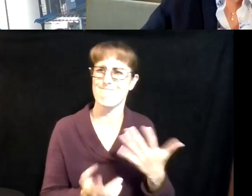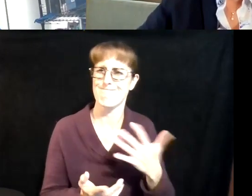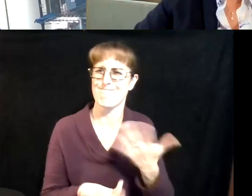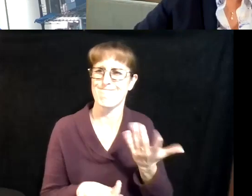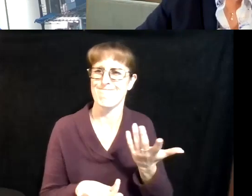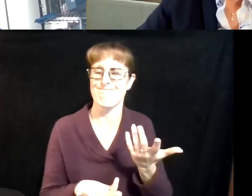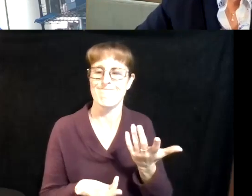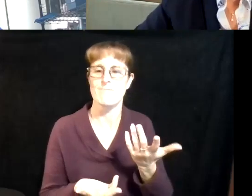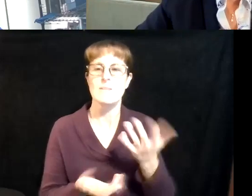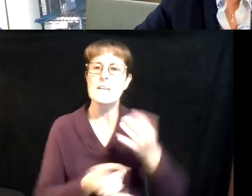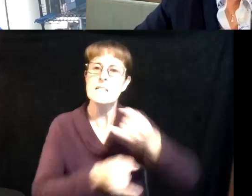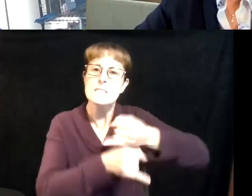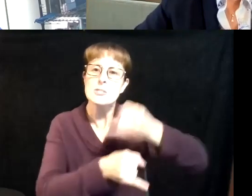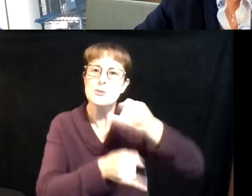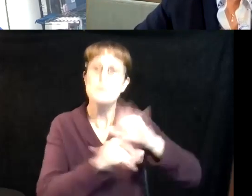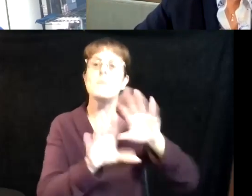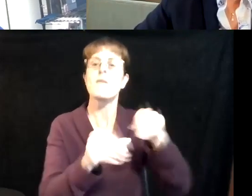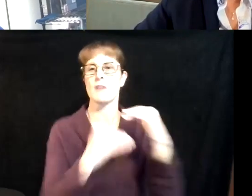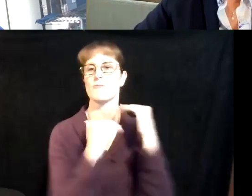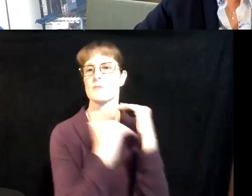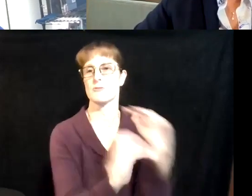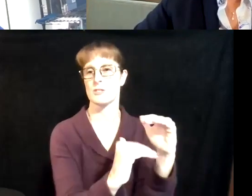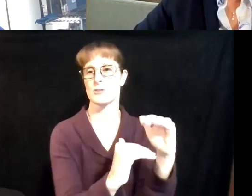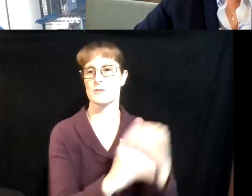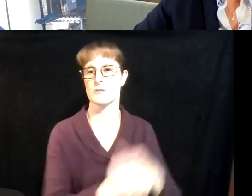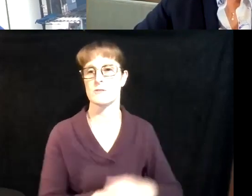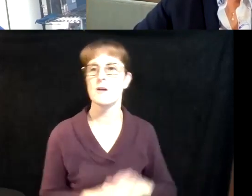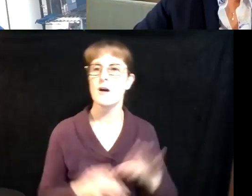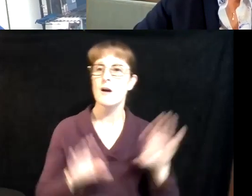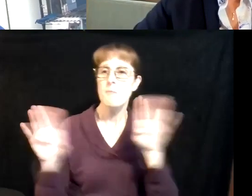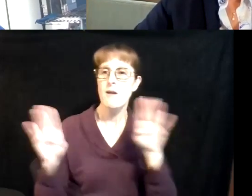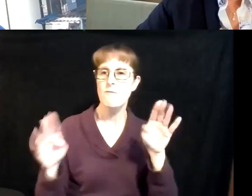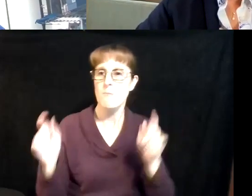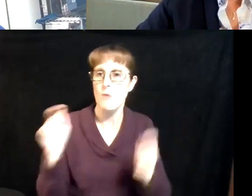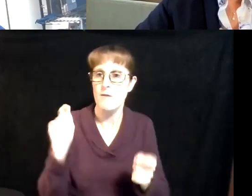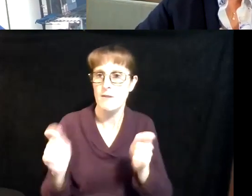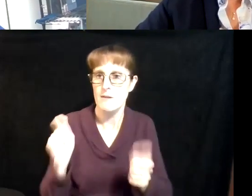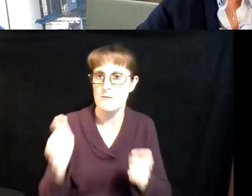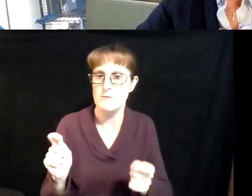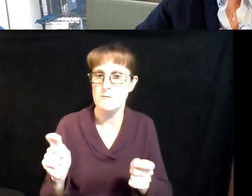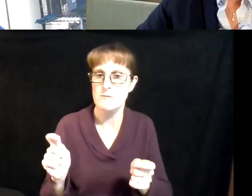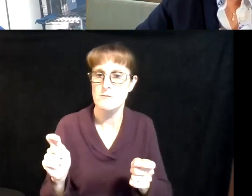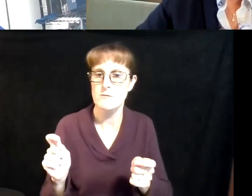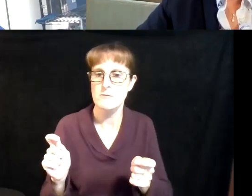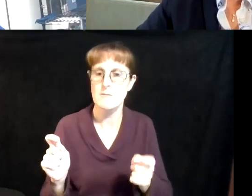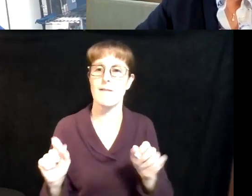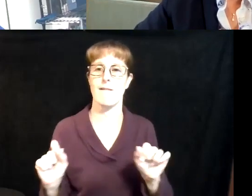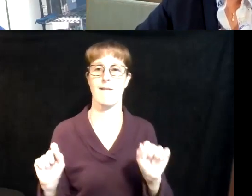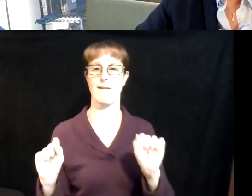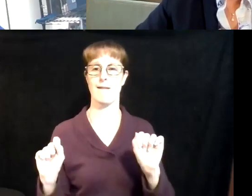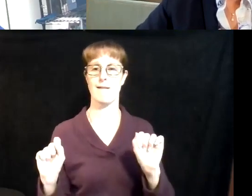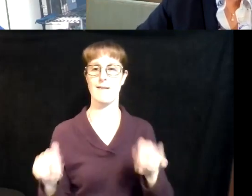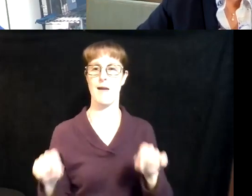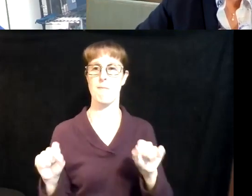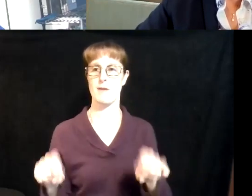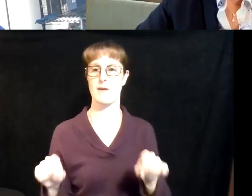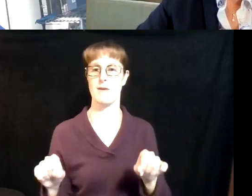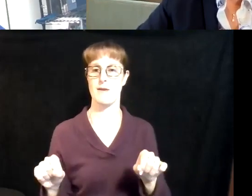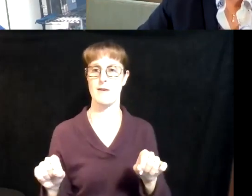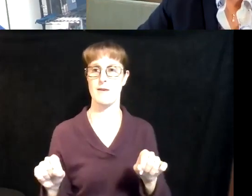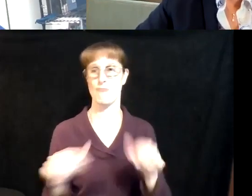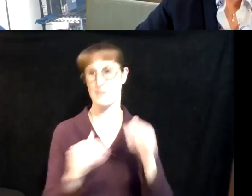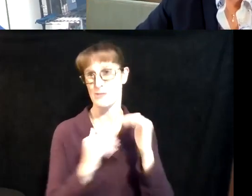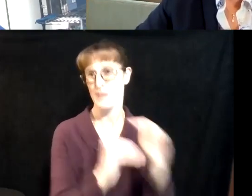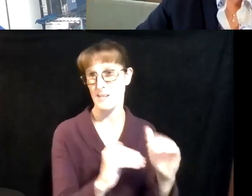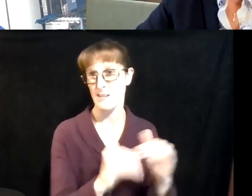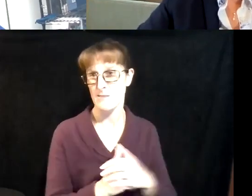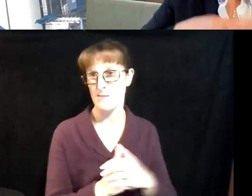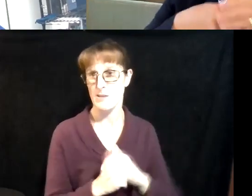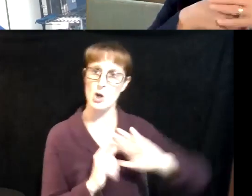Behavior modification can be and often is similarly restrictive and coercive.